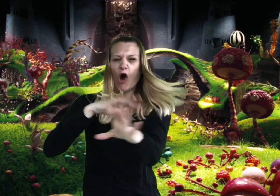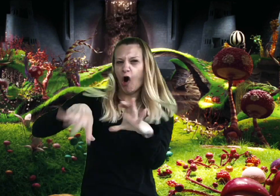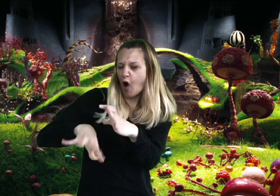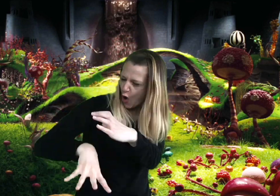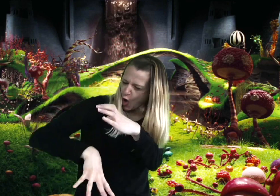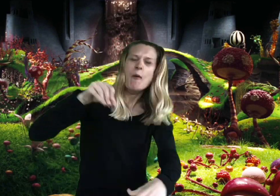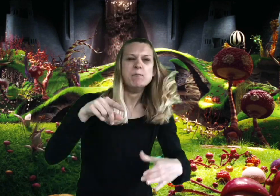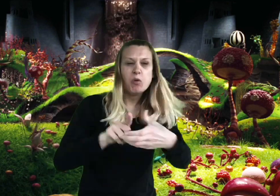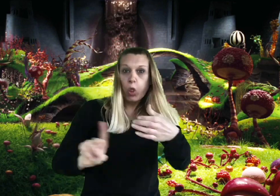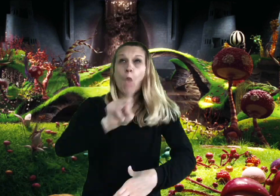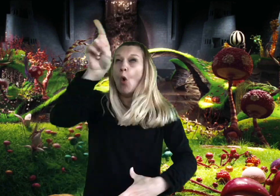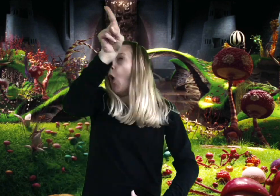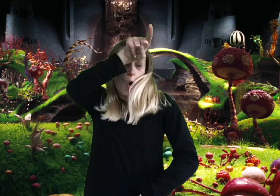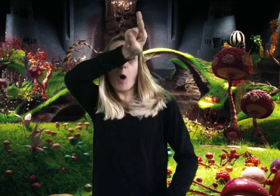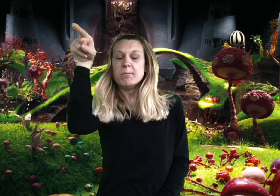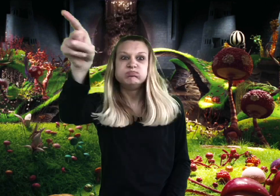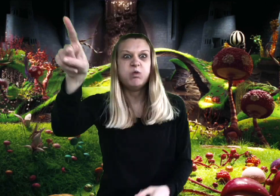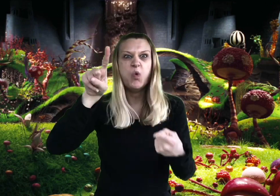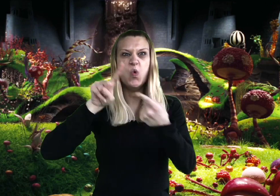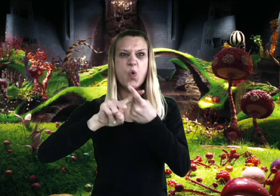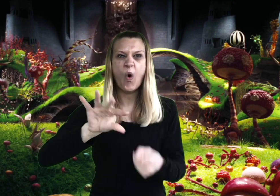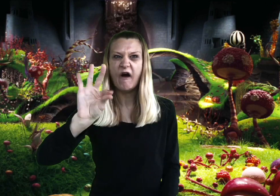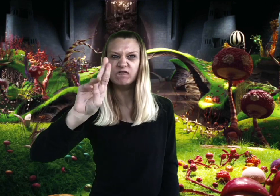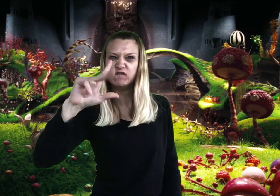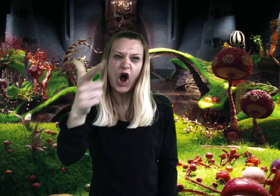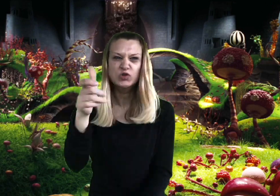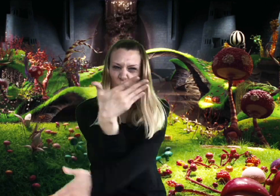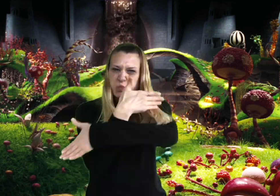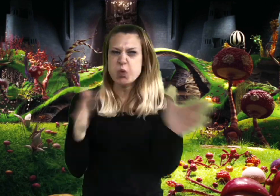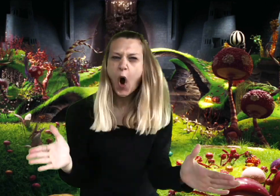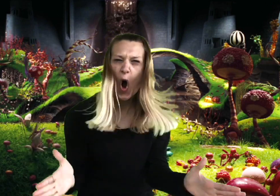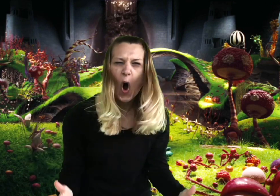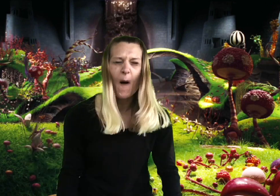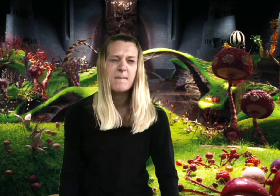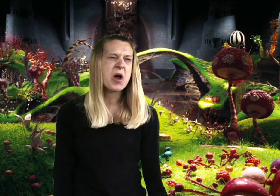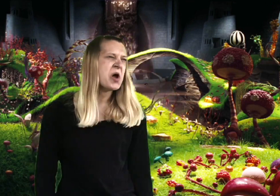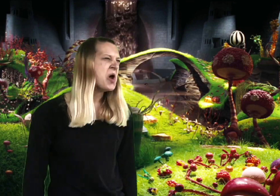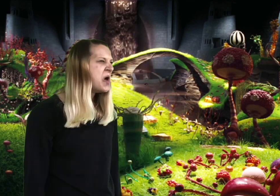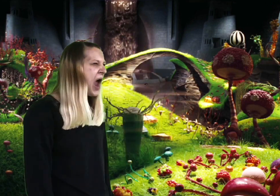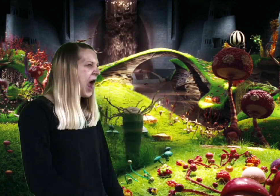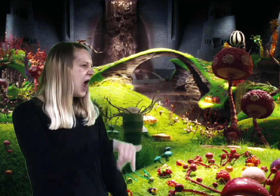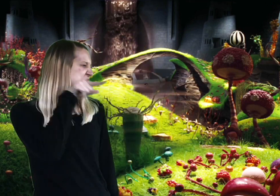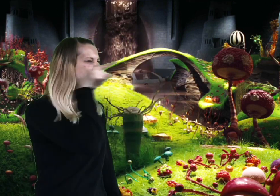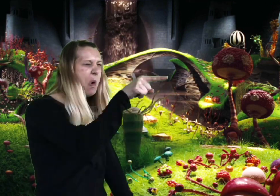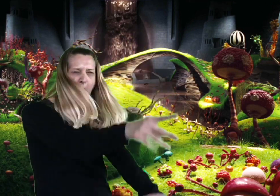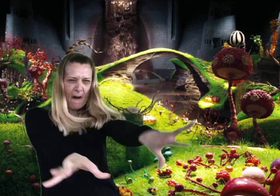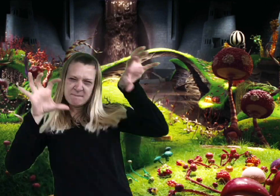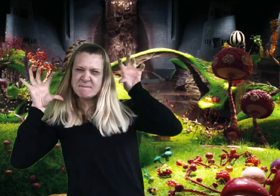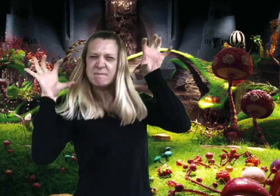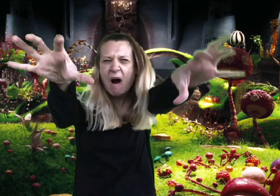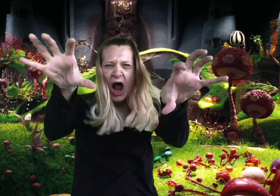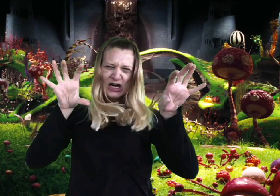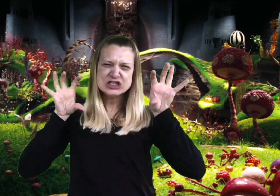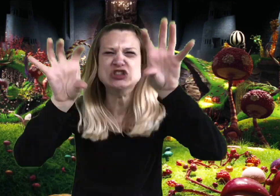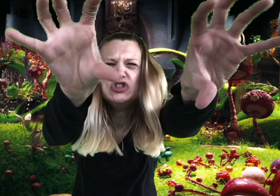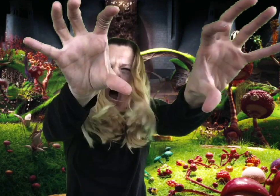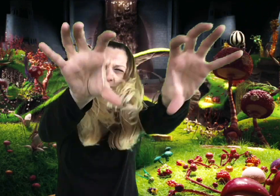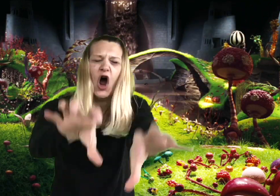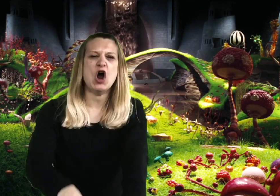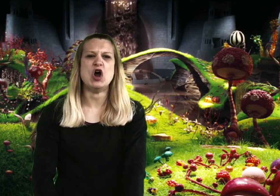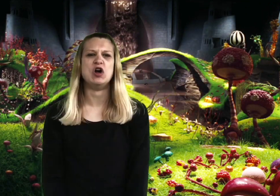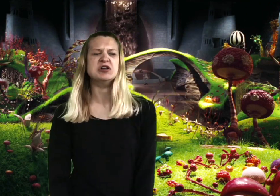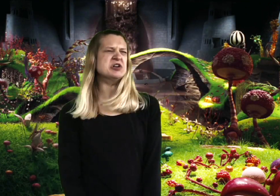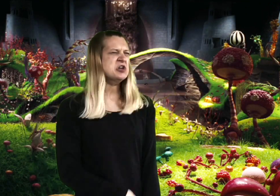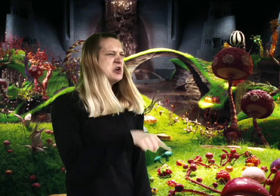How dare you laugh like that when my boy’s just gone up the pipe! You monster!"